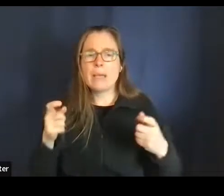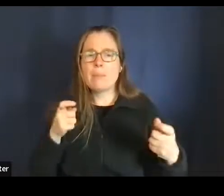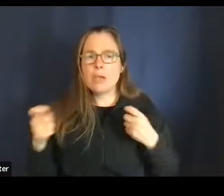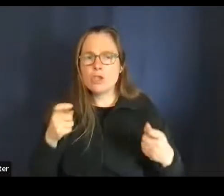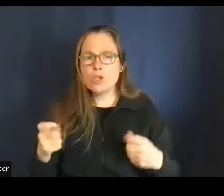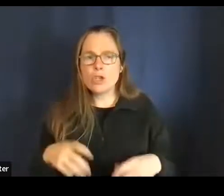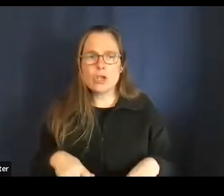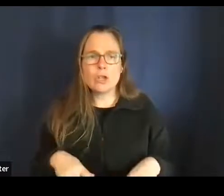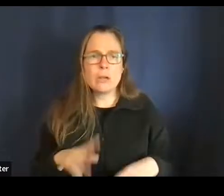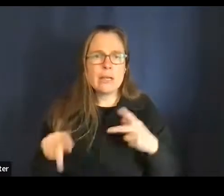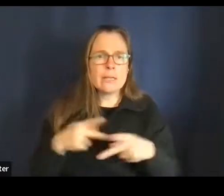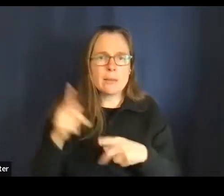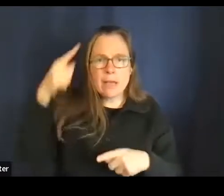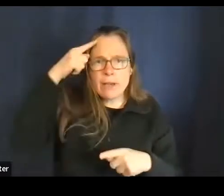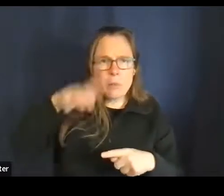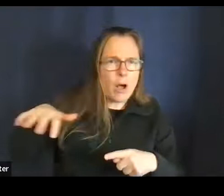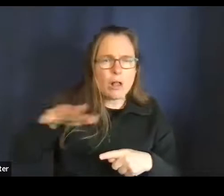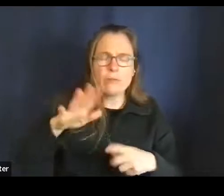So lots of examples for us to draw from